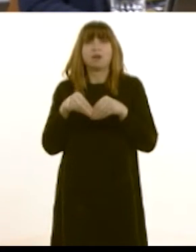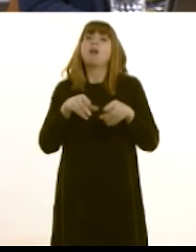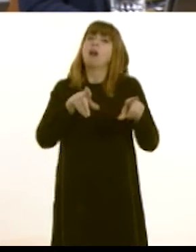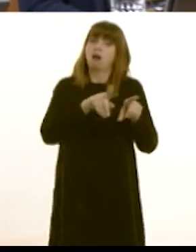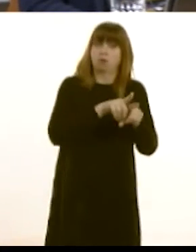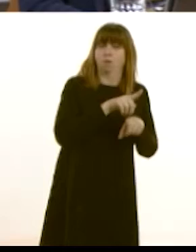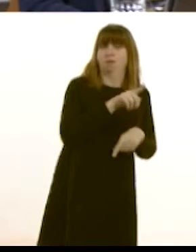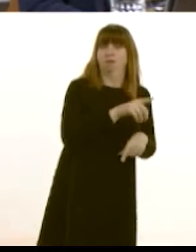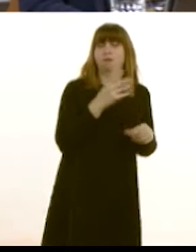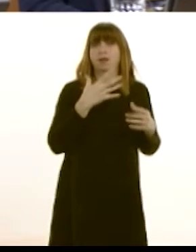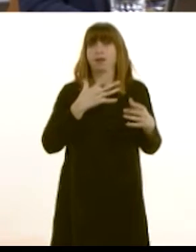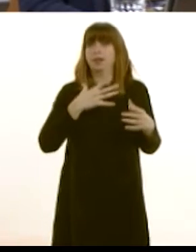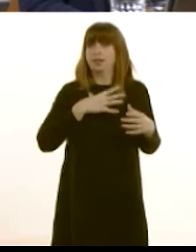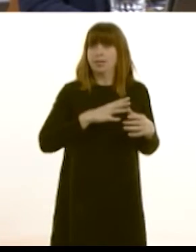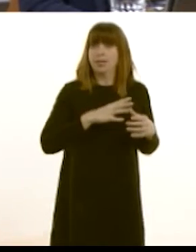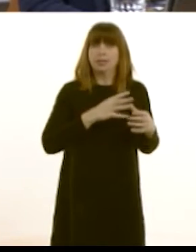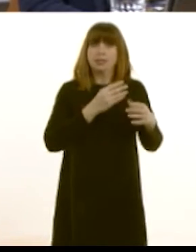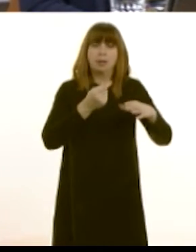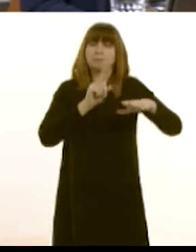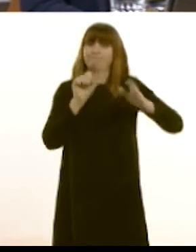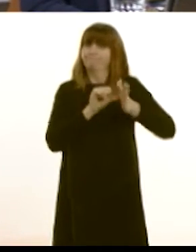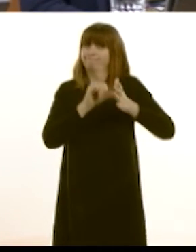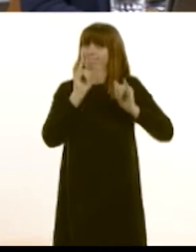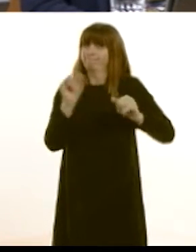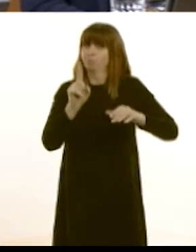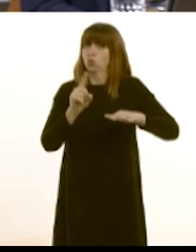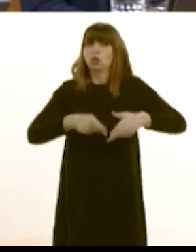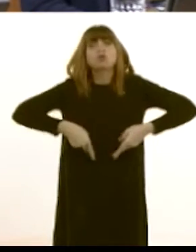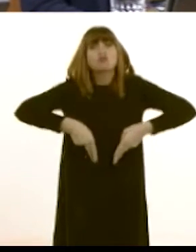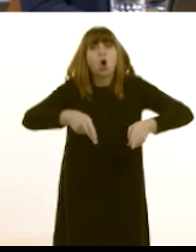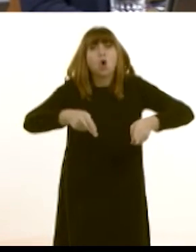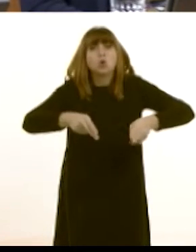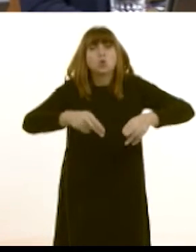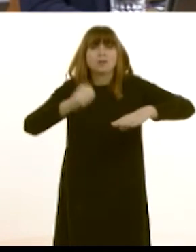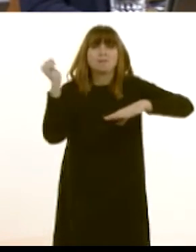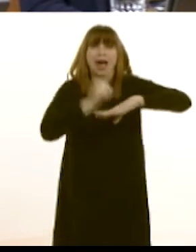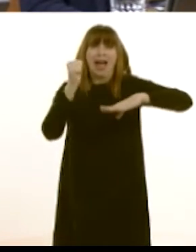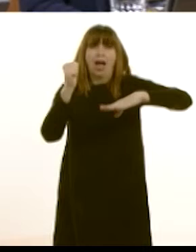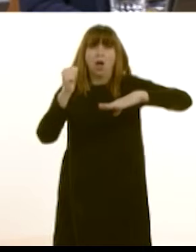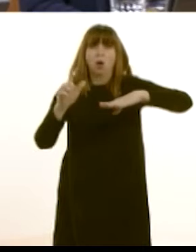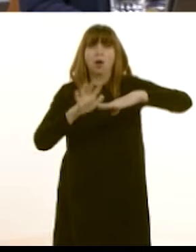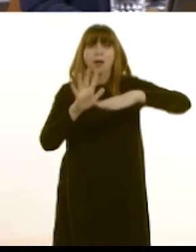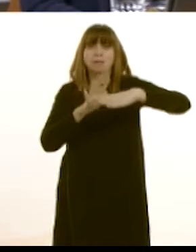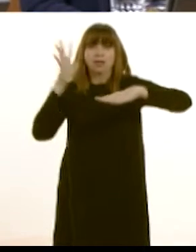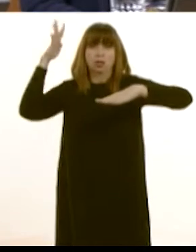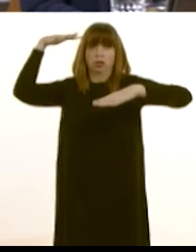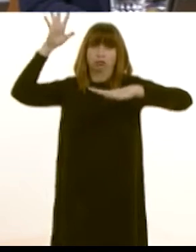that are impermeable to water. Part of the challenge that we face is that many of our road surfaces were built at a